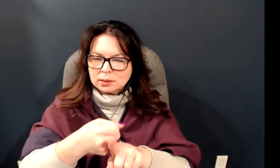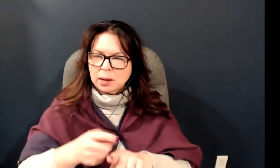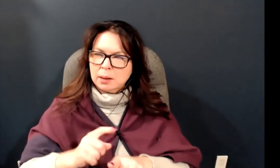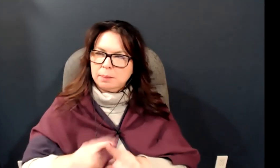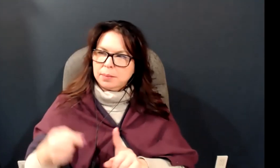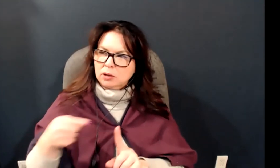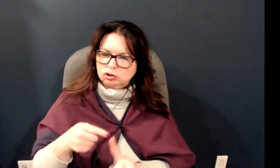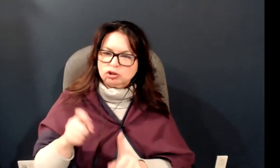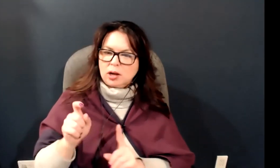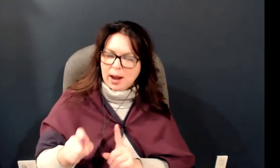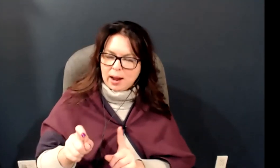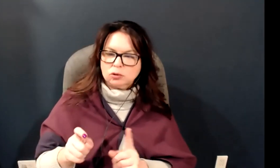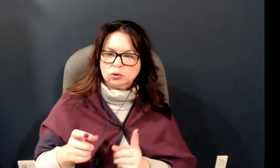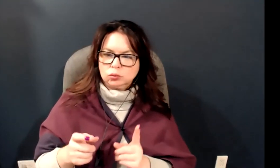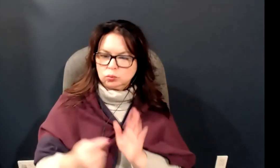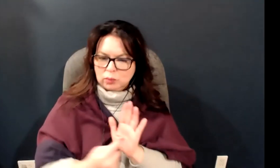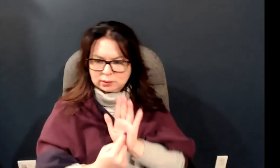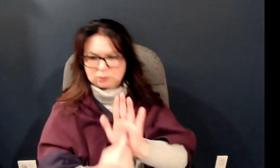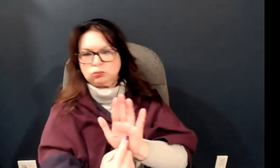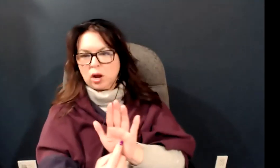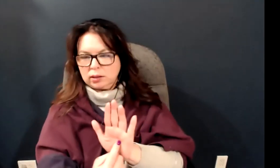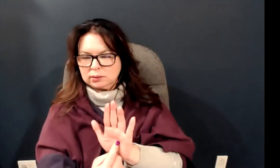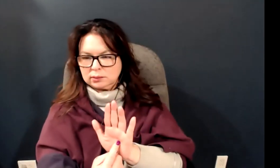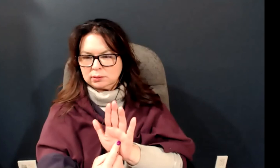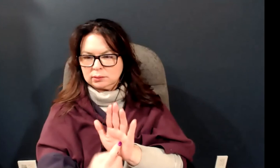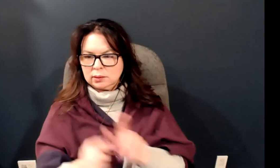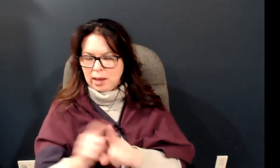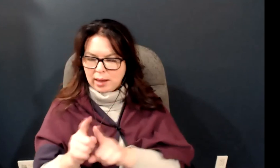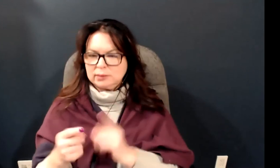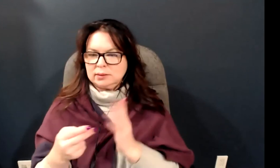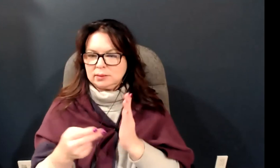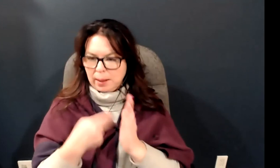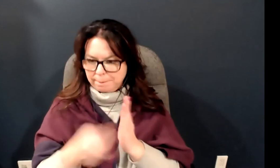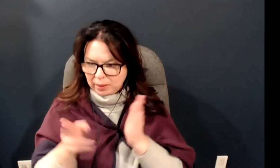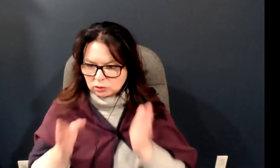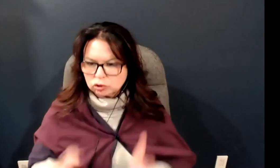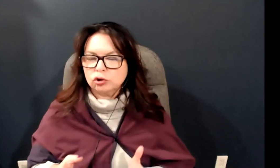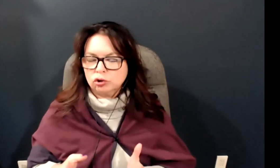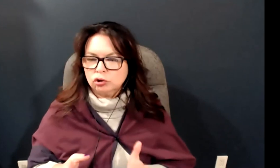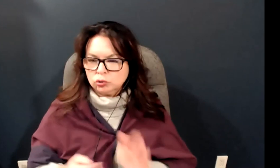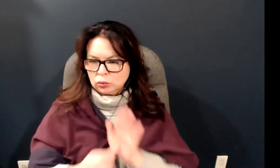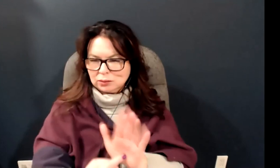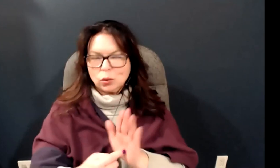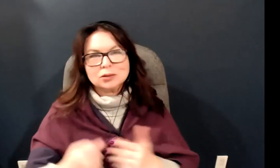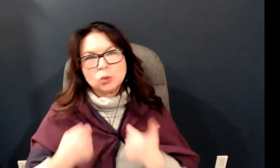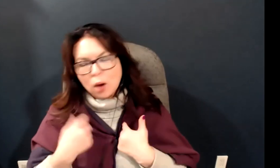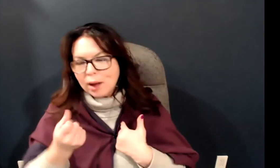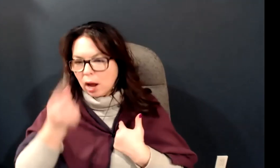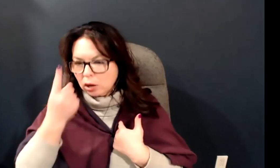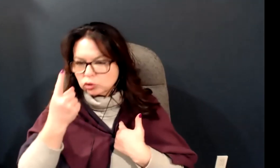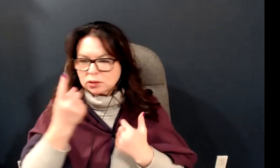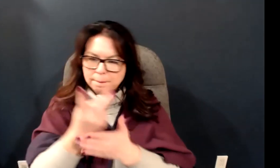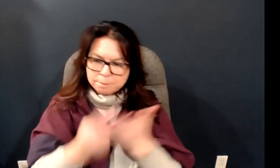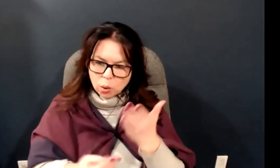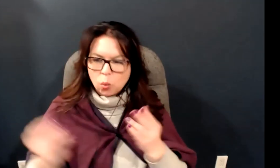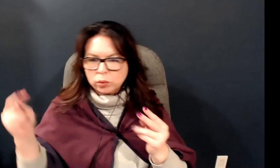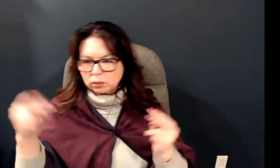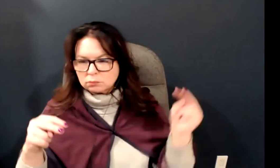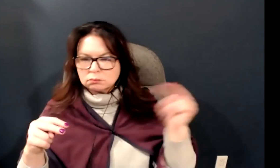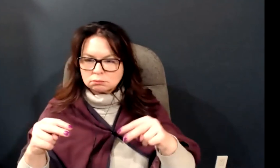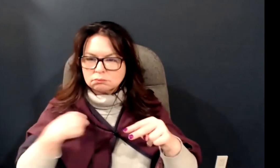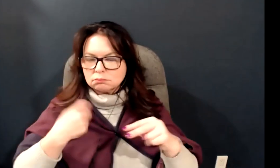that has changed so much because so much has been scanned now, so there's no excuse that